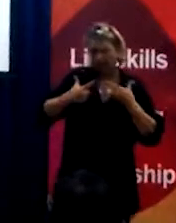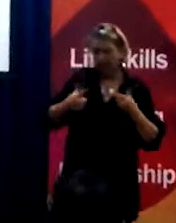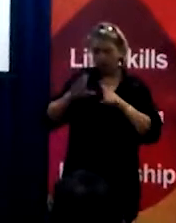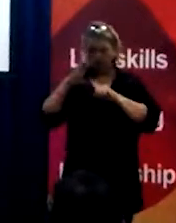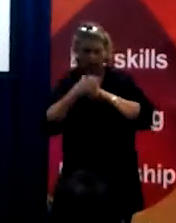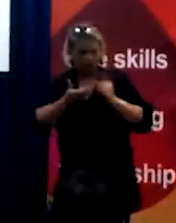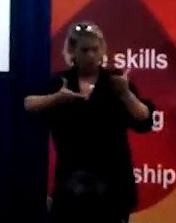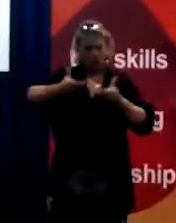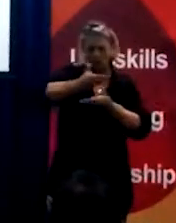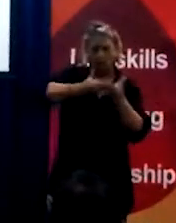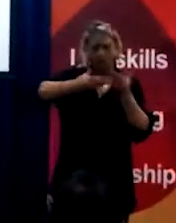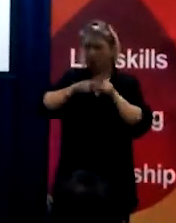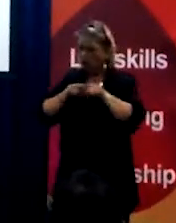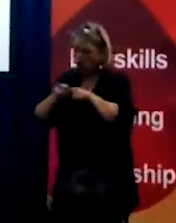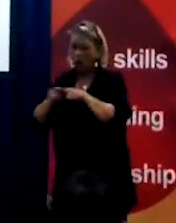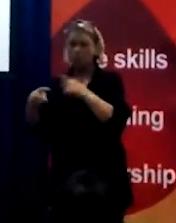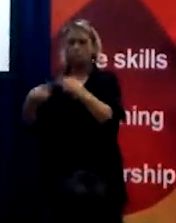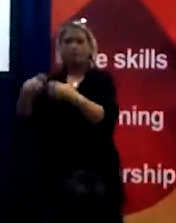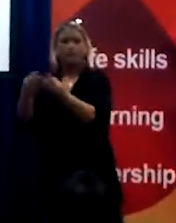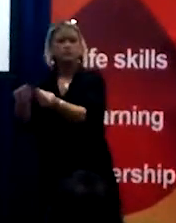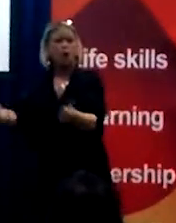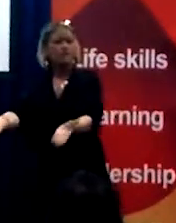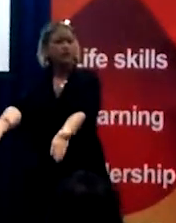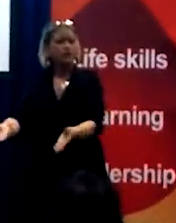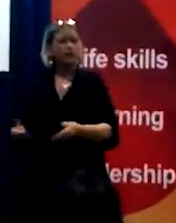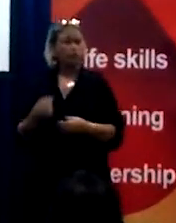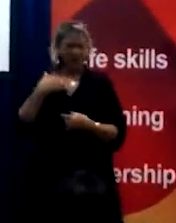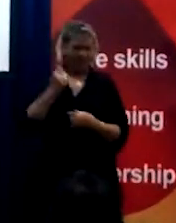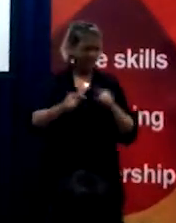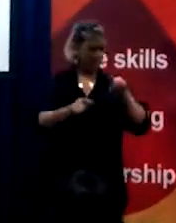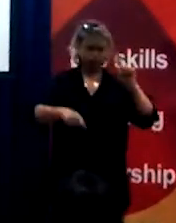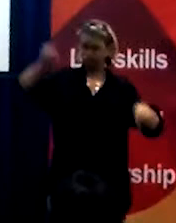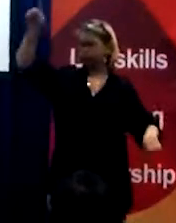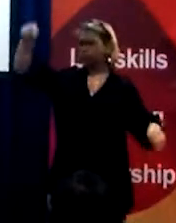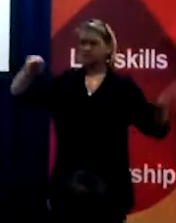As I said, we have a whole different range of Deafness in our school and different languages used,